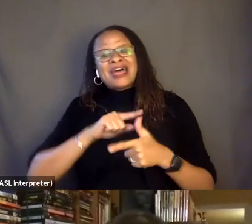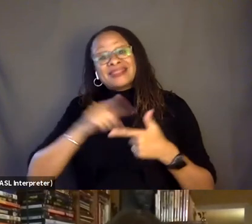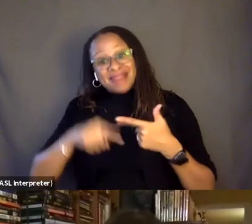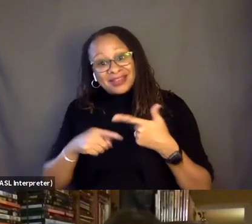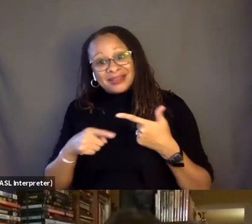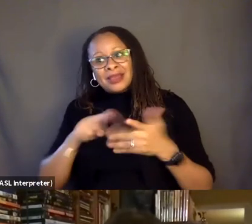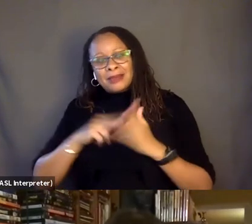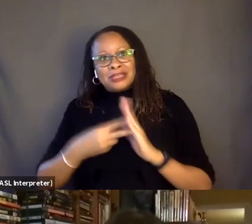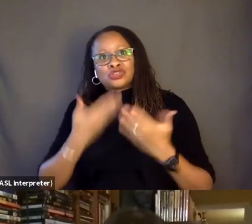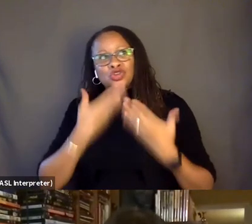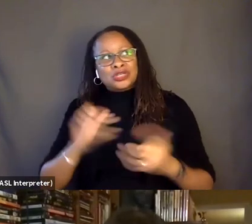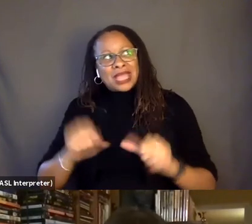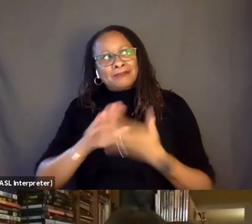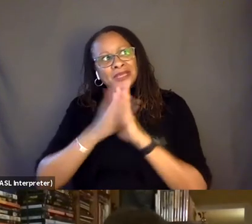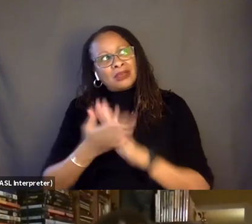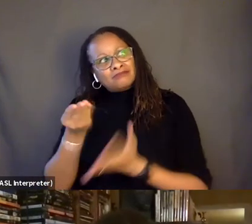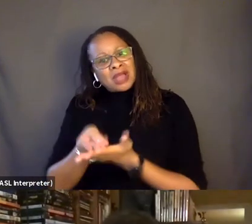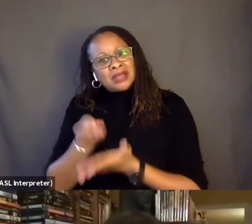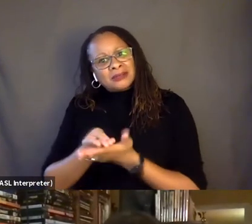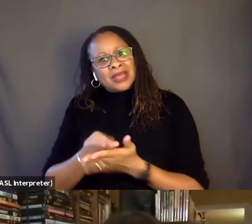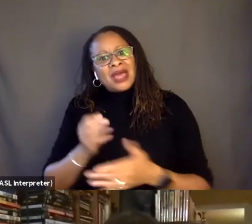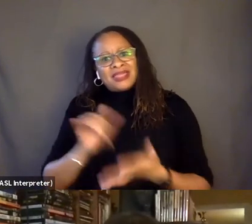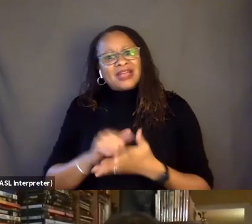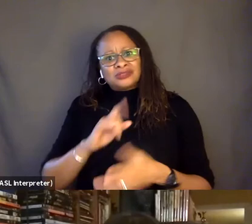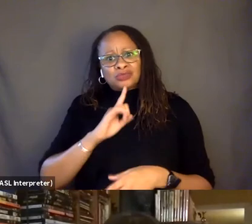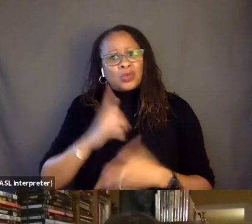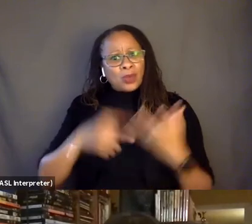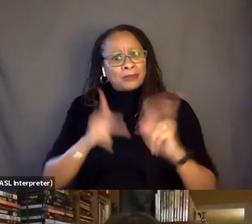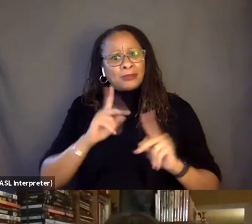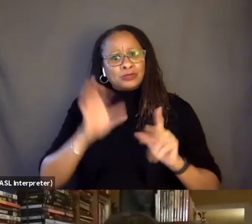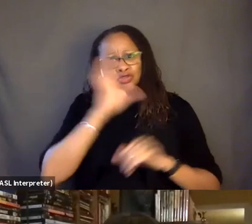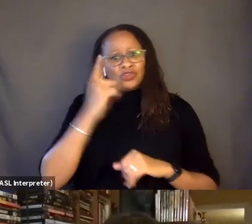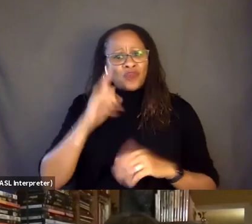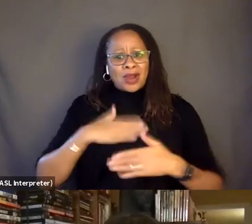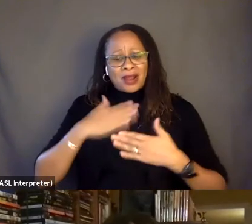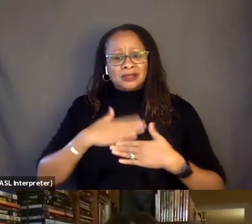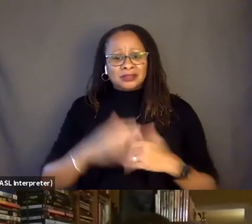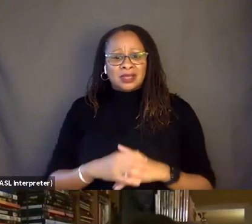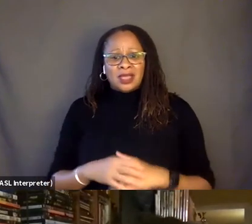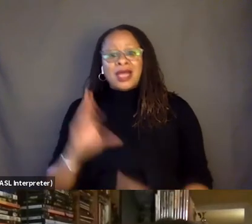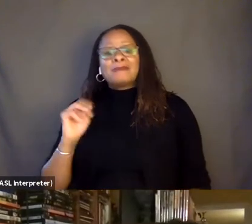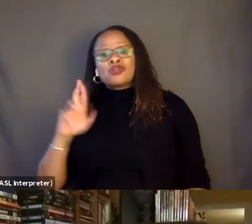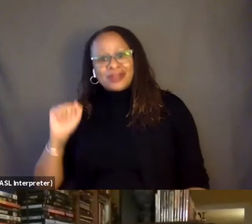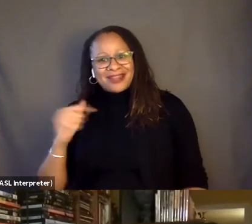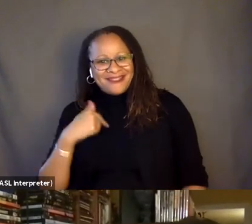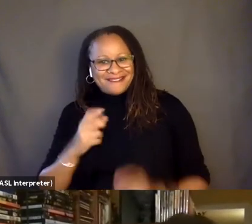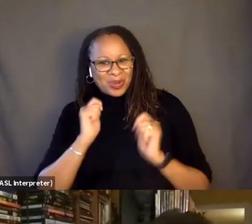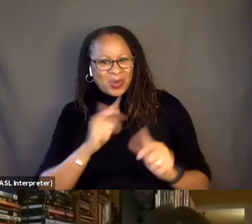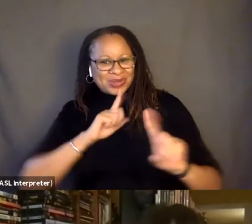If all people are looking for is really happiness. So as a quick response, you know, in terms of Facebook,